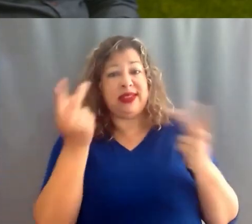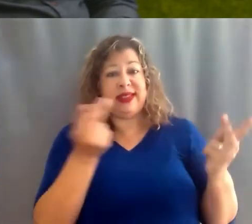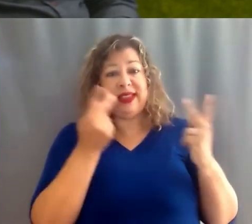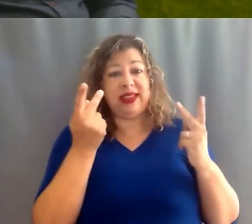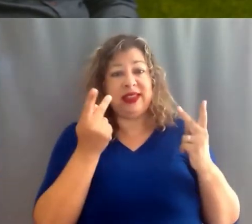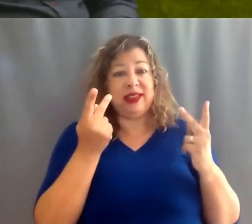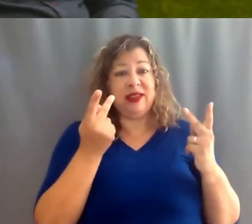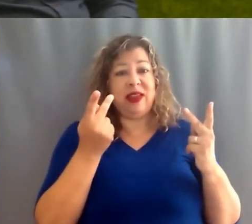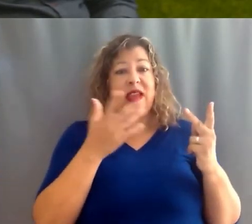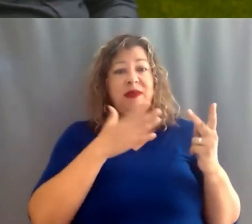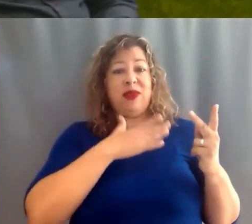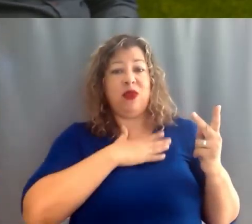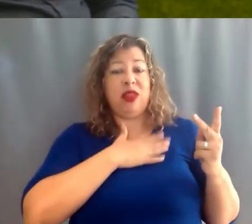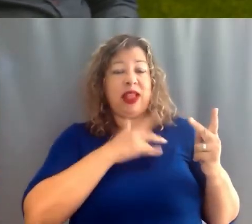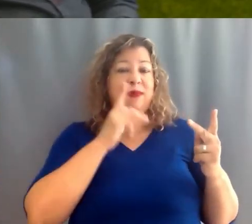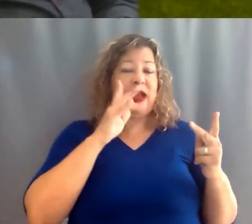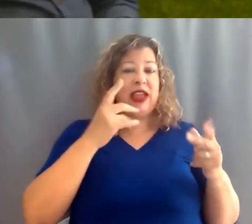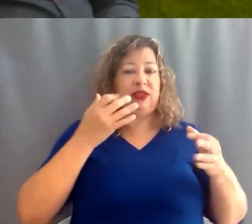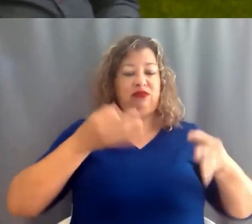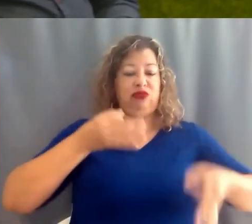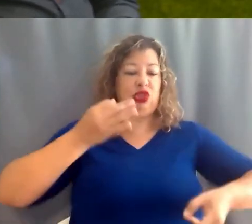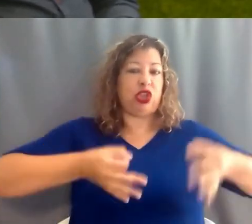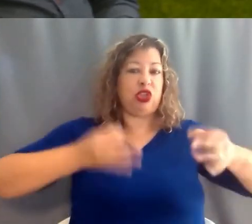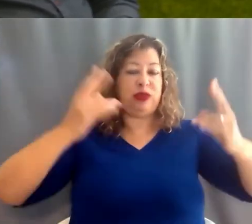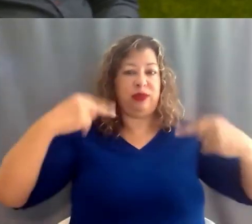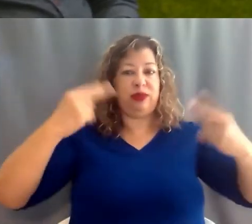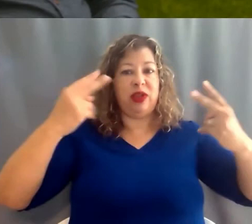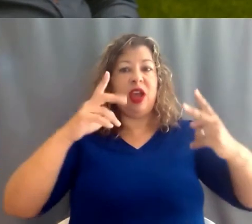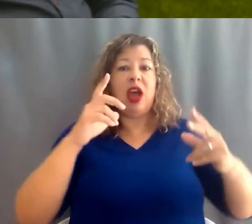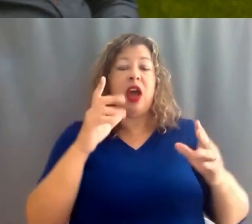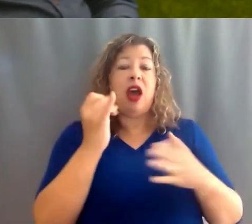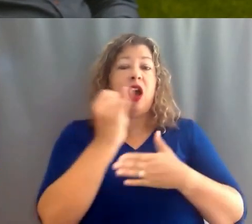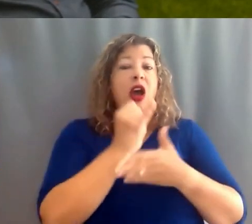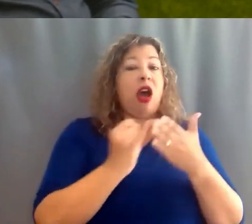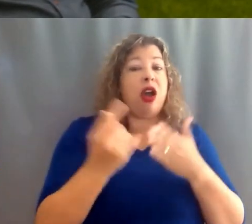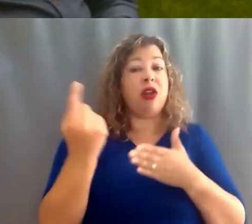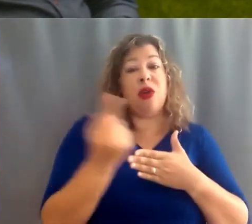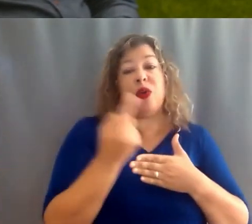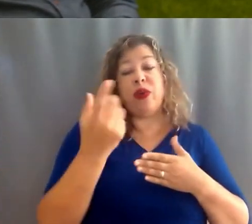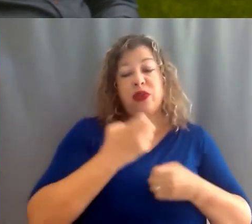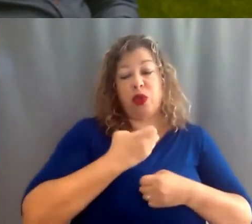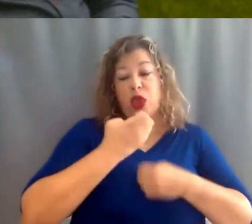So art has always been where emotions transcend. Hold up.